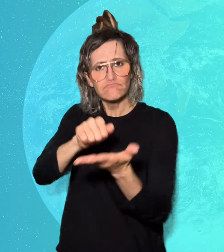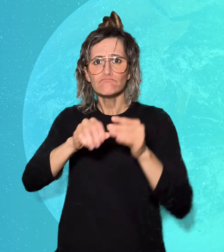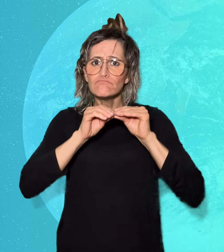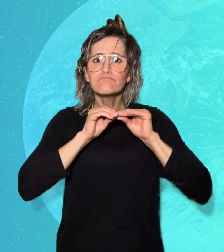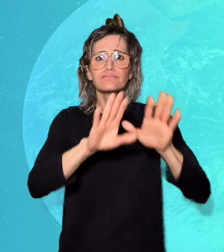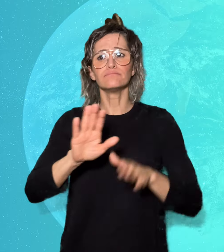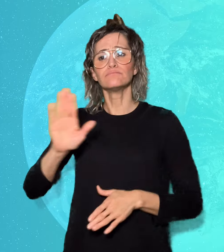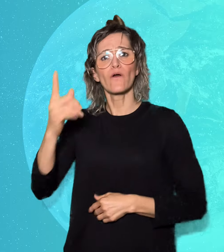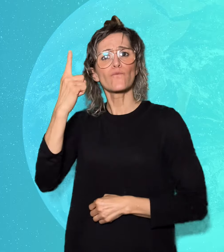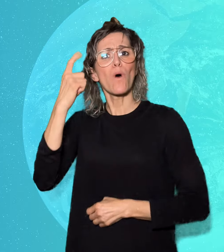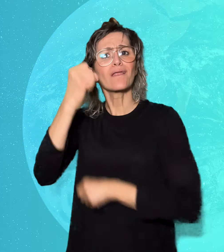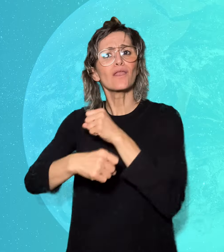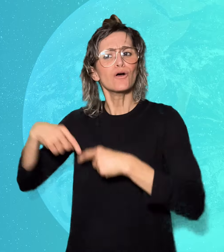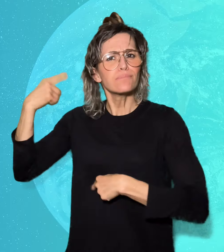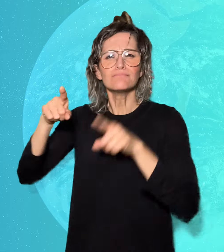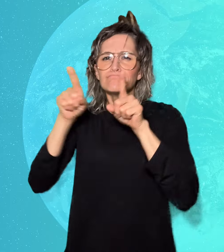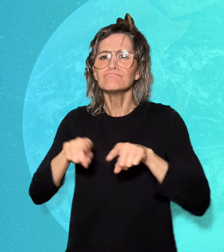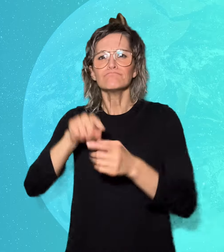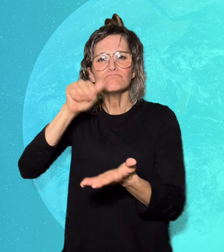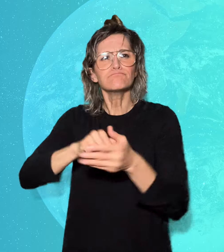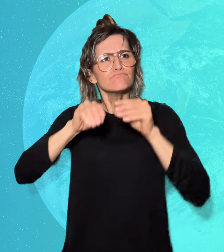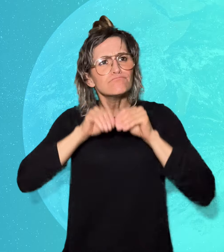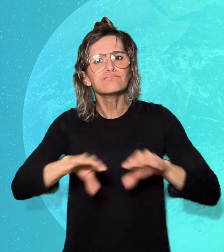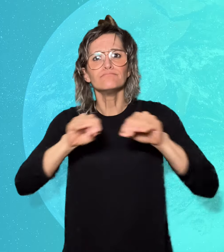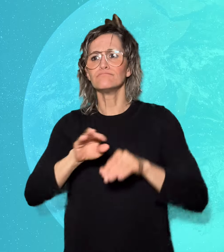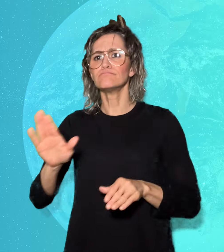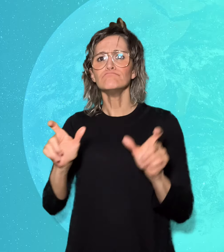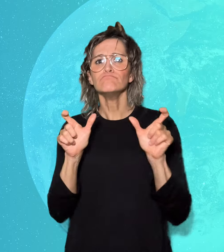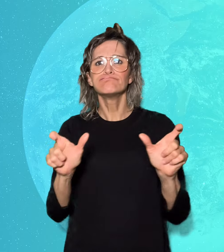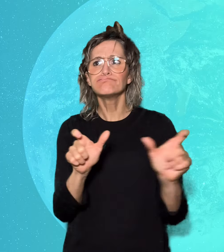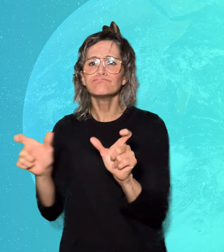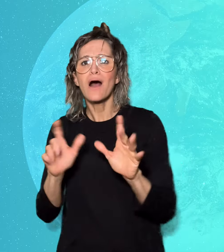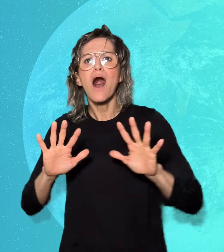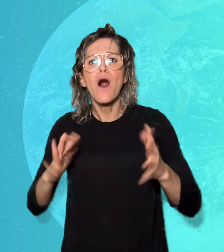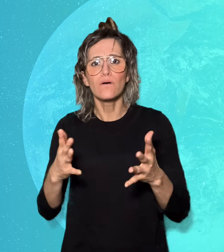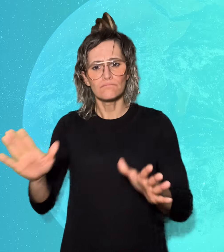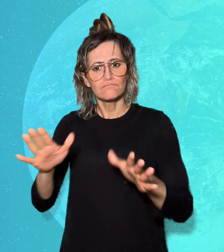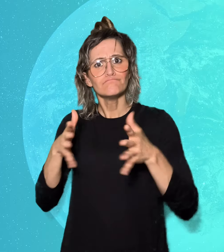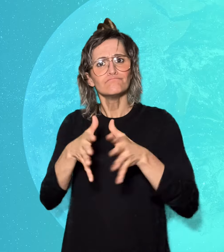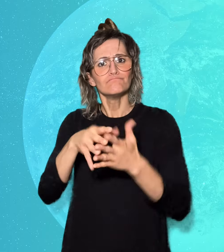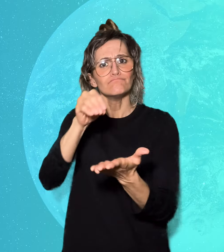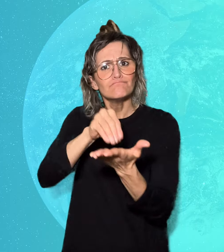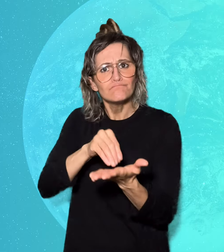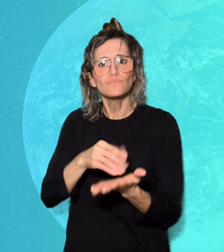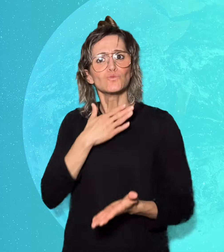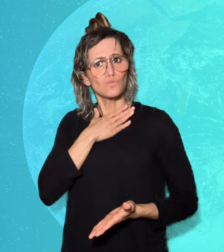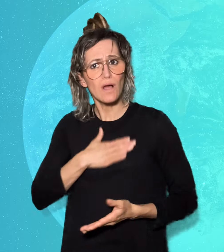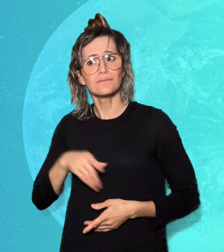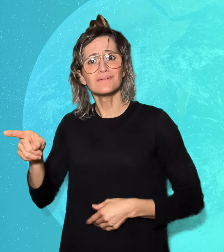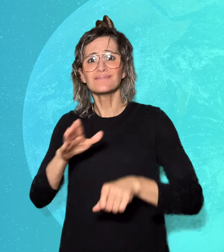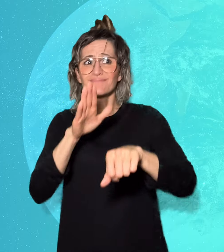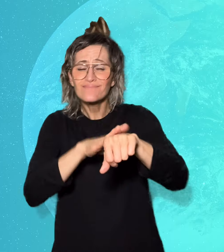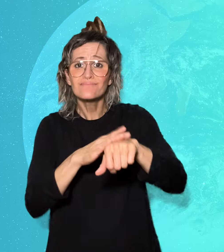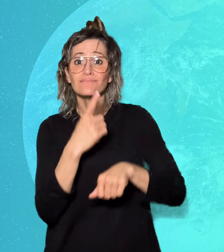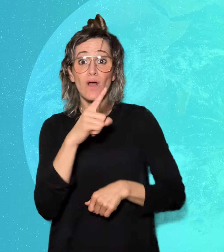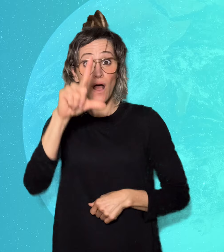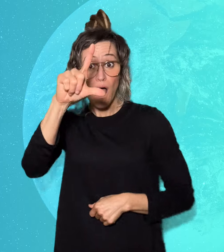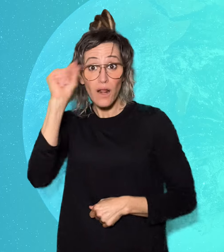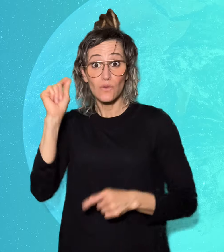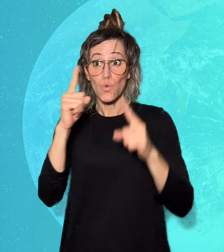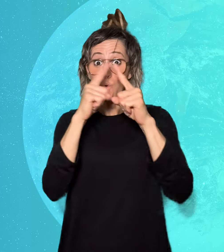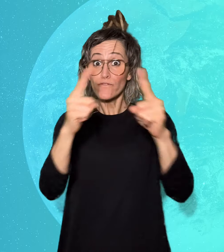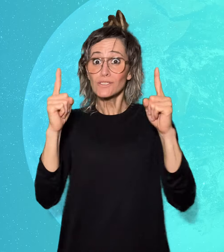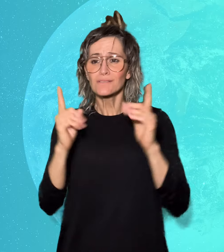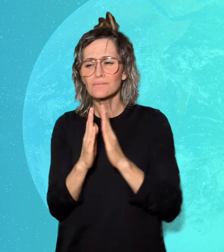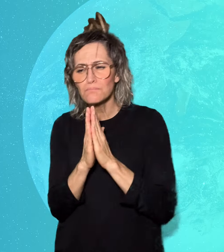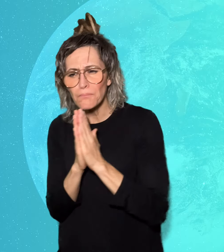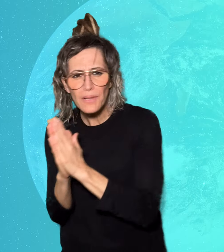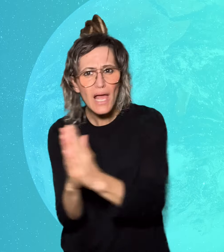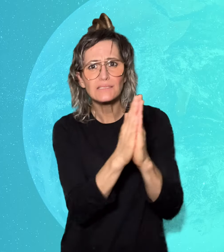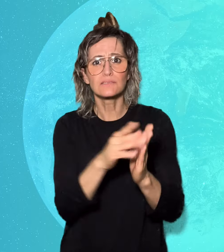that Gallaudet encourages students to report incidents, which are handled